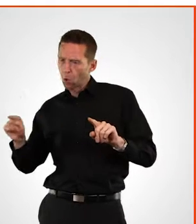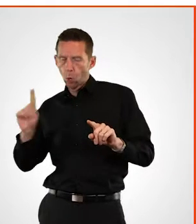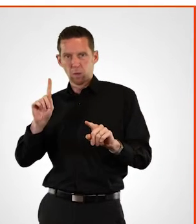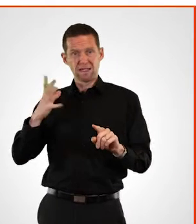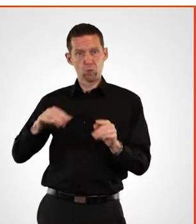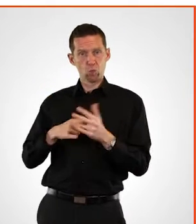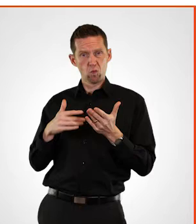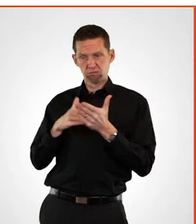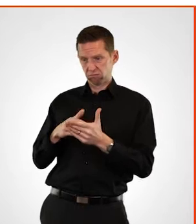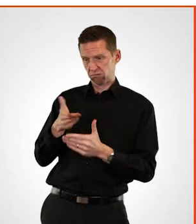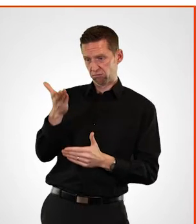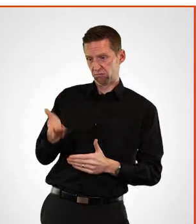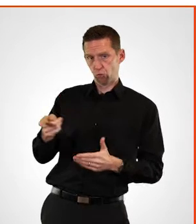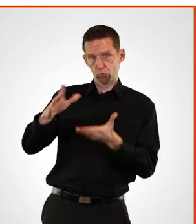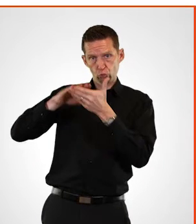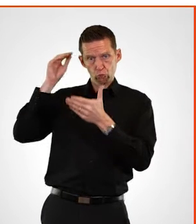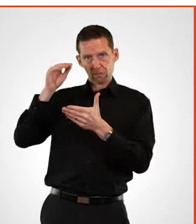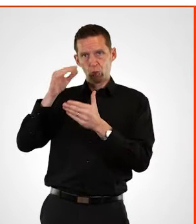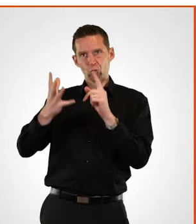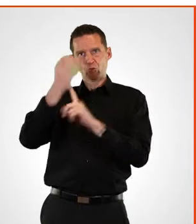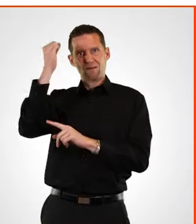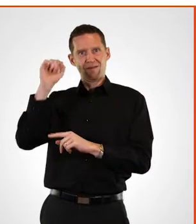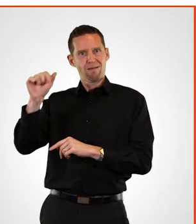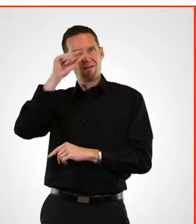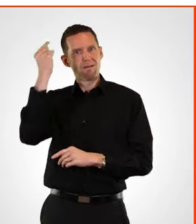what is needed to help this student reach his or her goals.